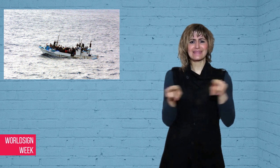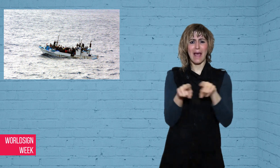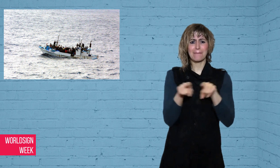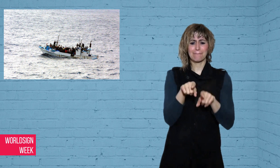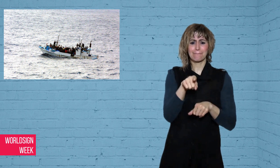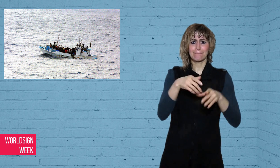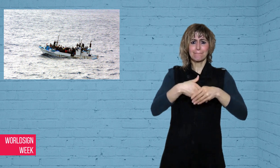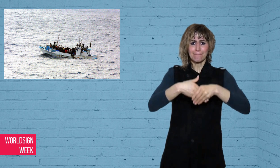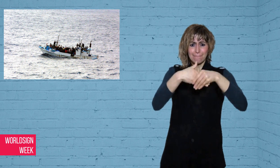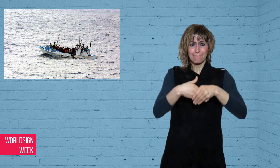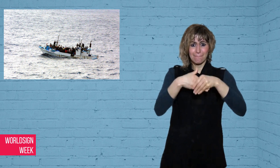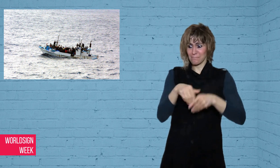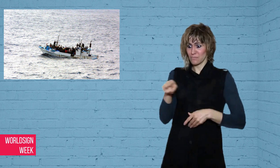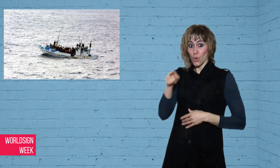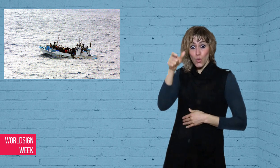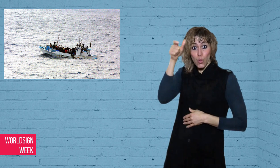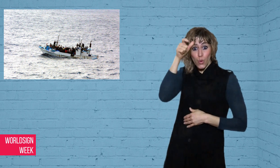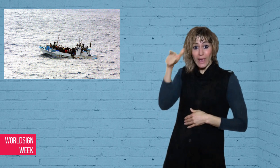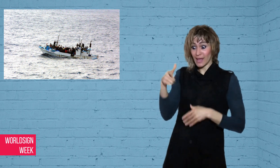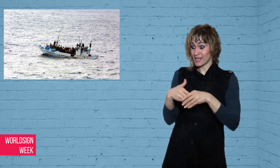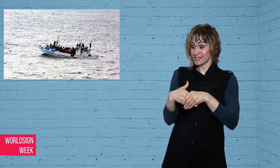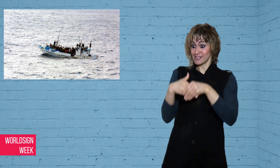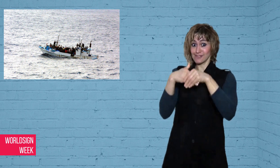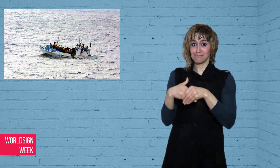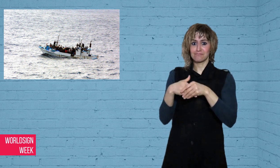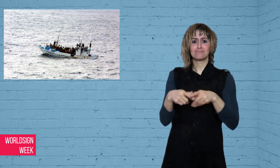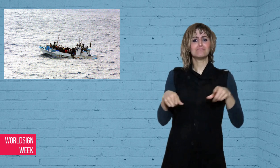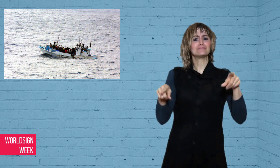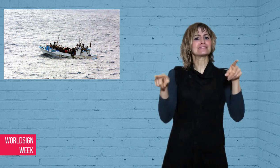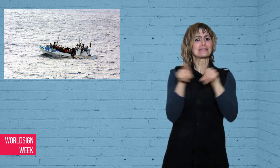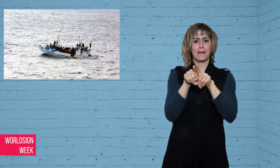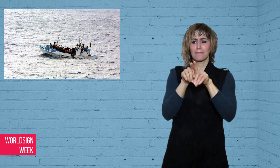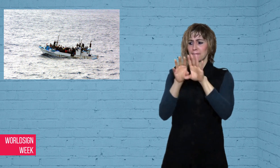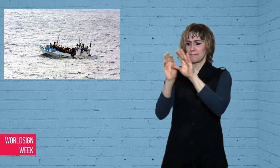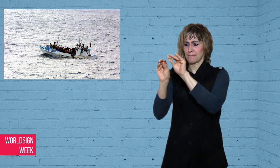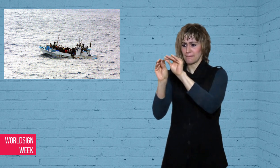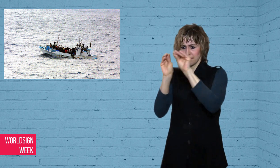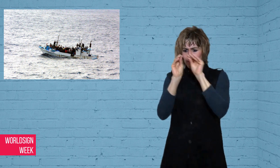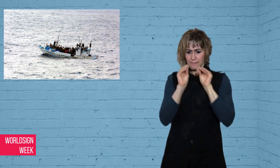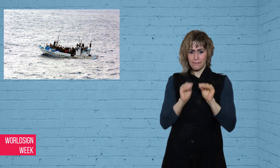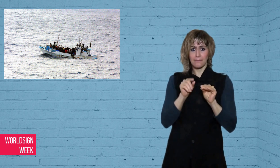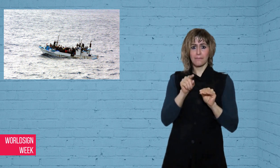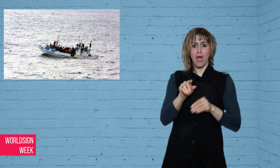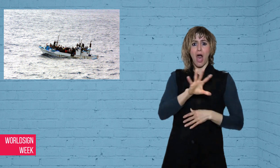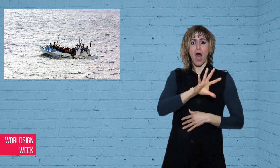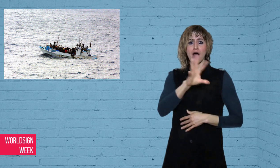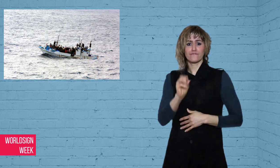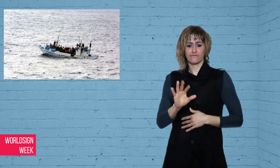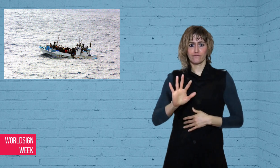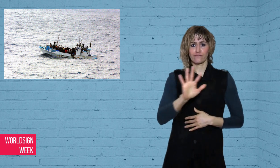to African nations where large numbers of